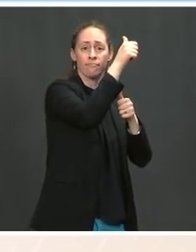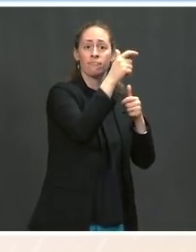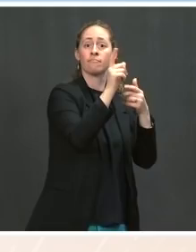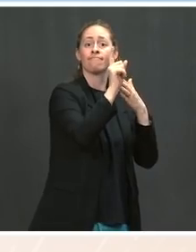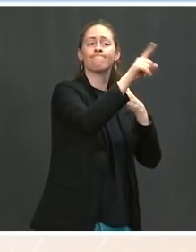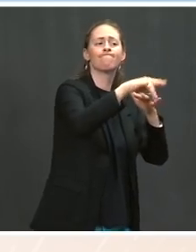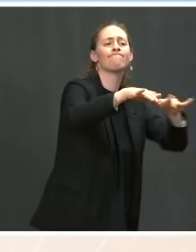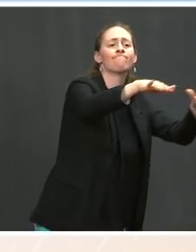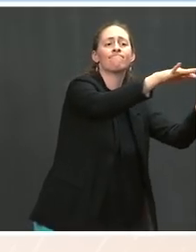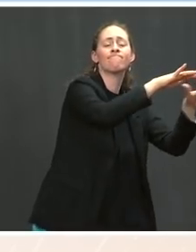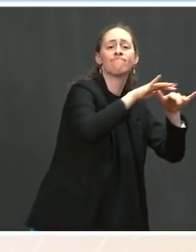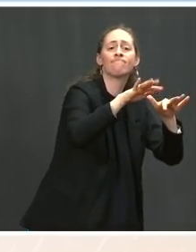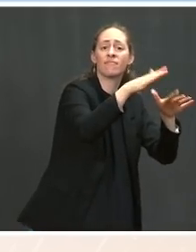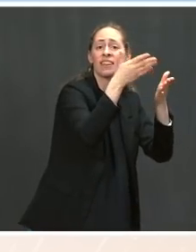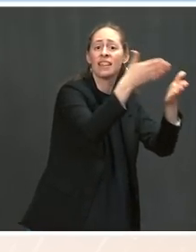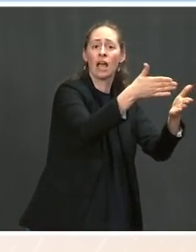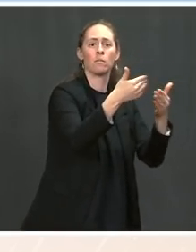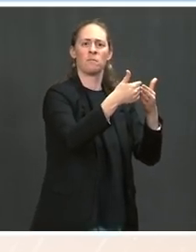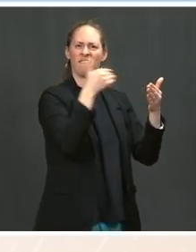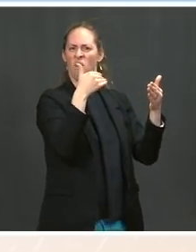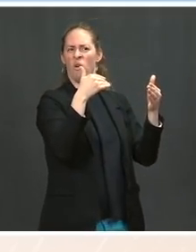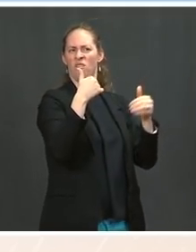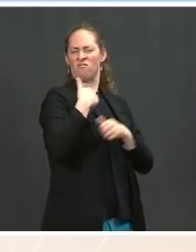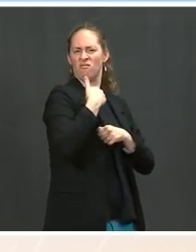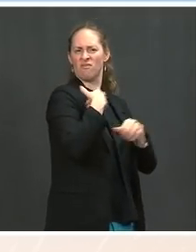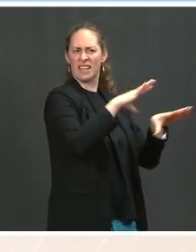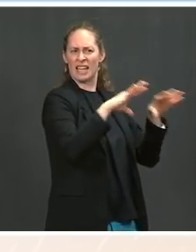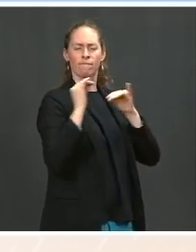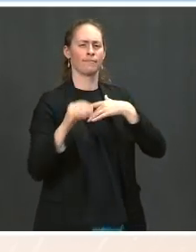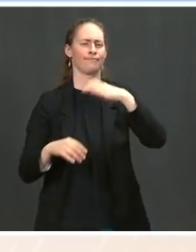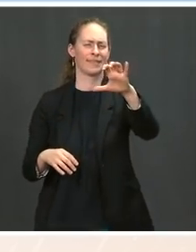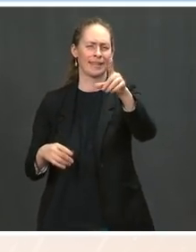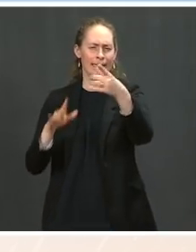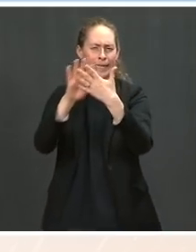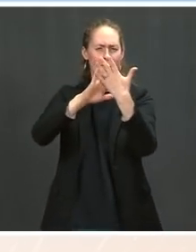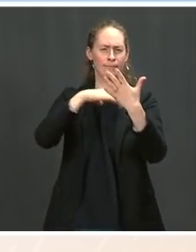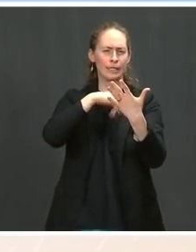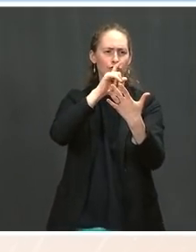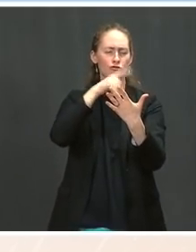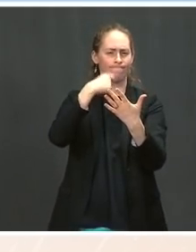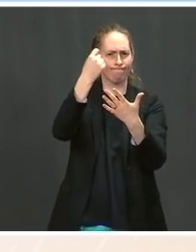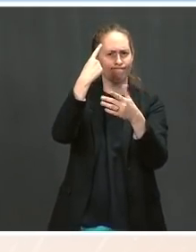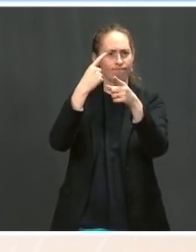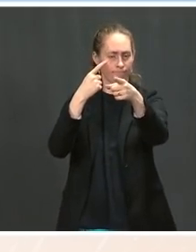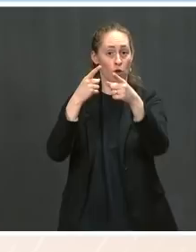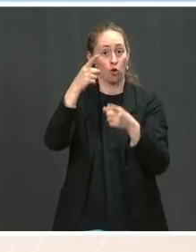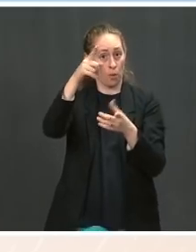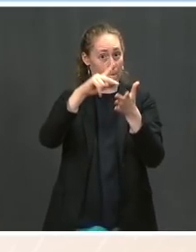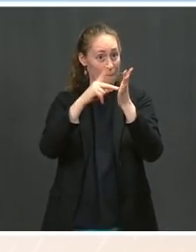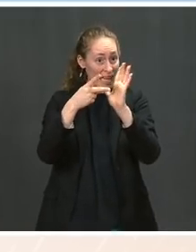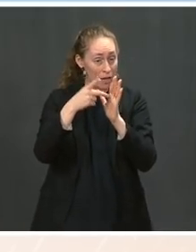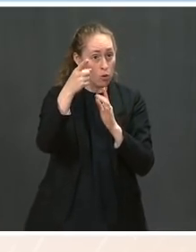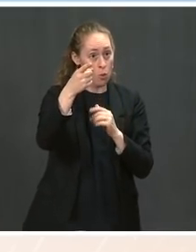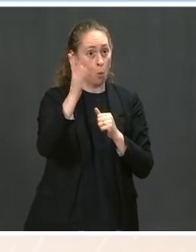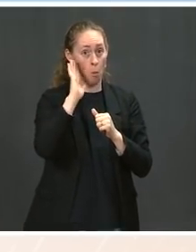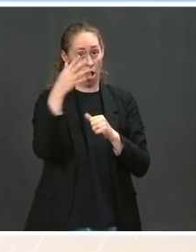Ms. Psaki: Do you mean, do -- just so I understand your question: Do we expect we will maintain -- The Press: There is no ambassador. Ms. Psaki: Oh, we will nominate an ambassador to Afghanistan?